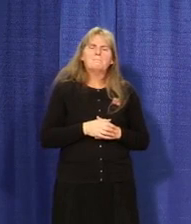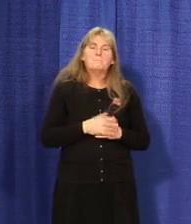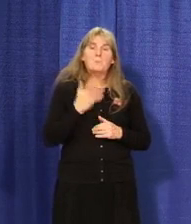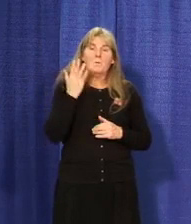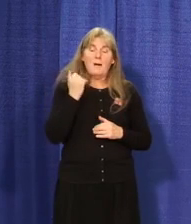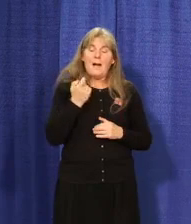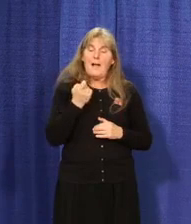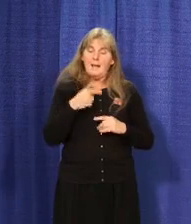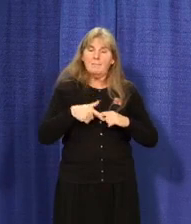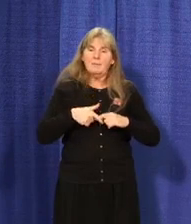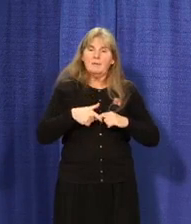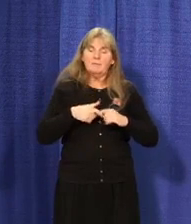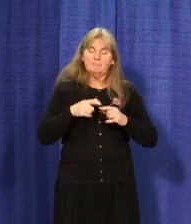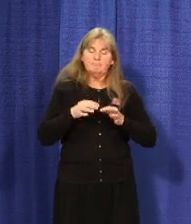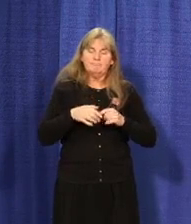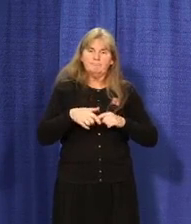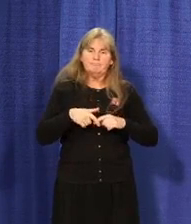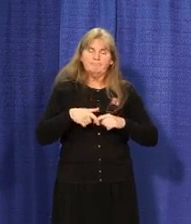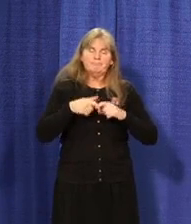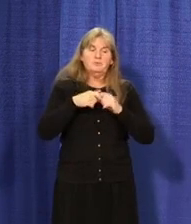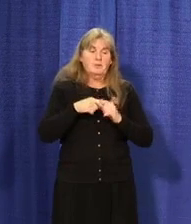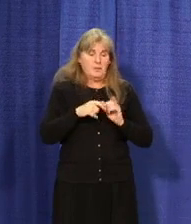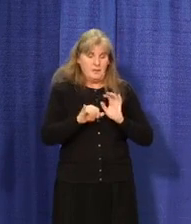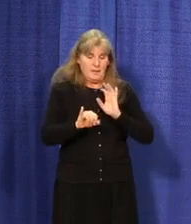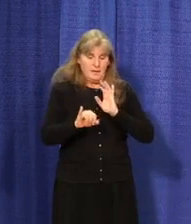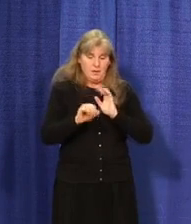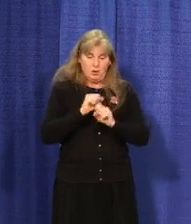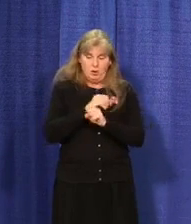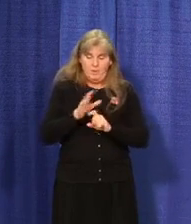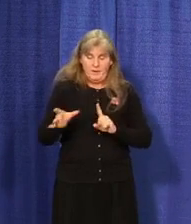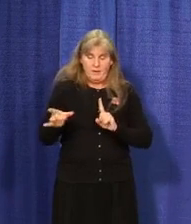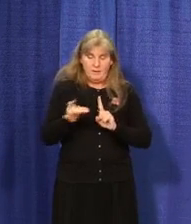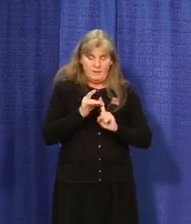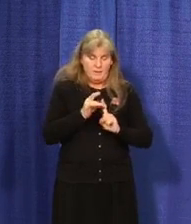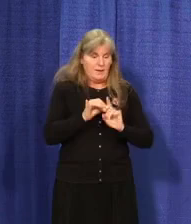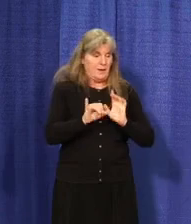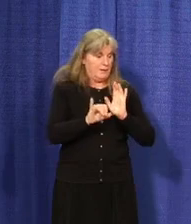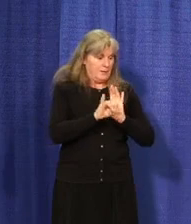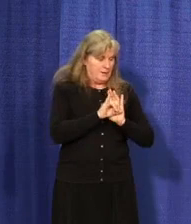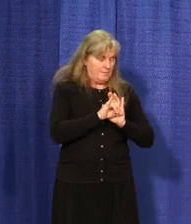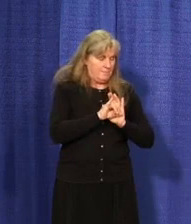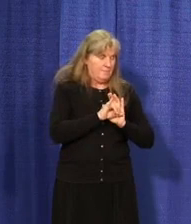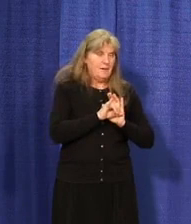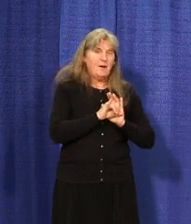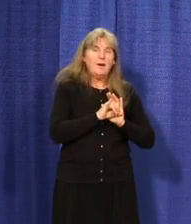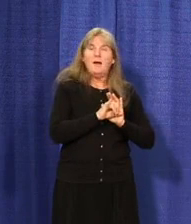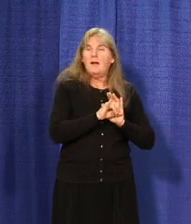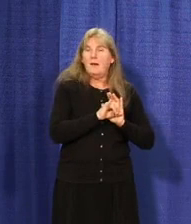be a lag between when we actually learn about the results. In this case, for instance